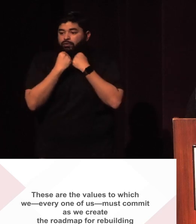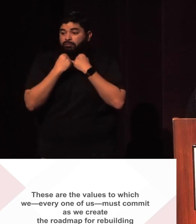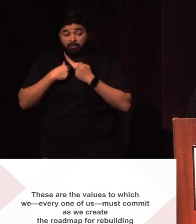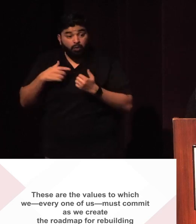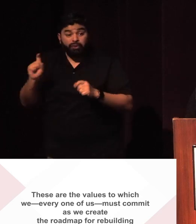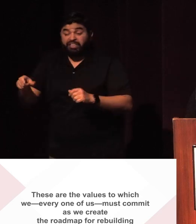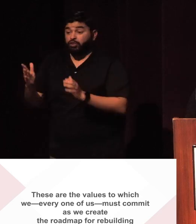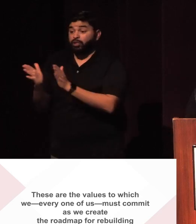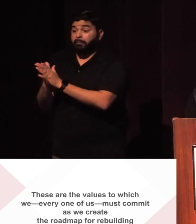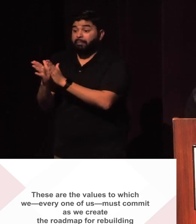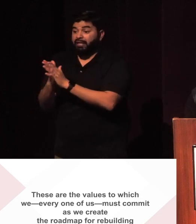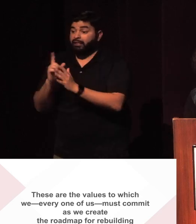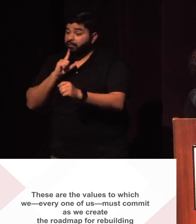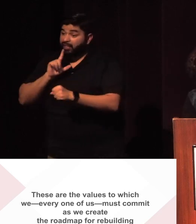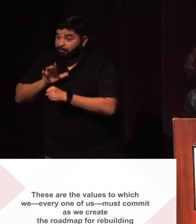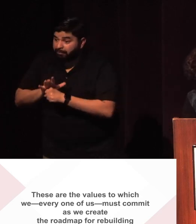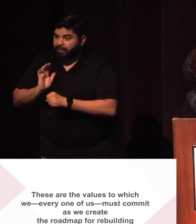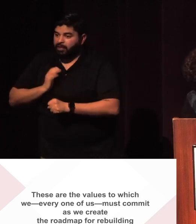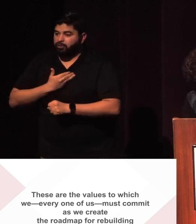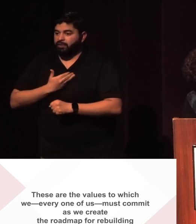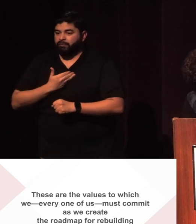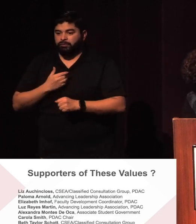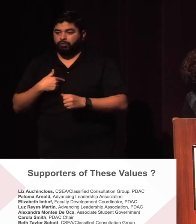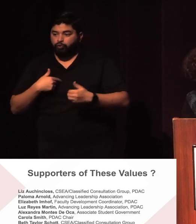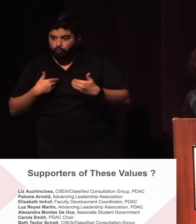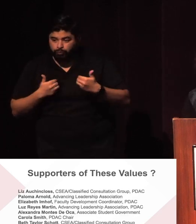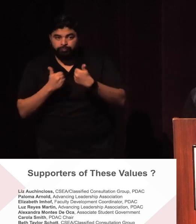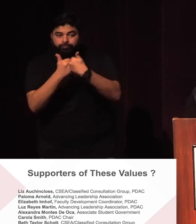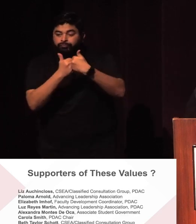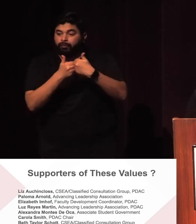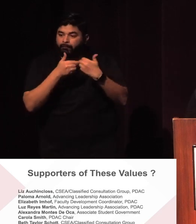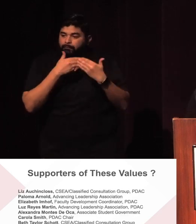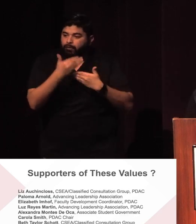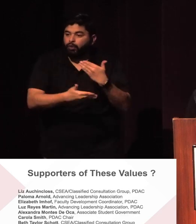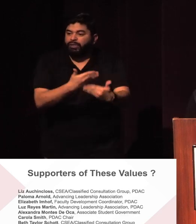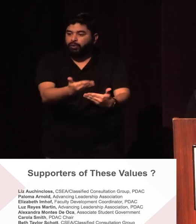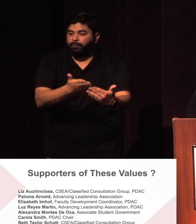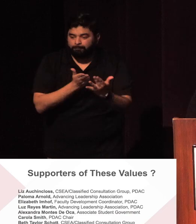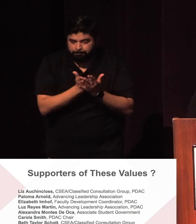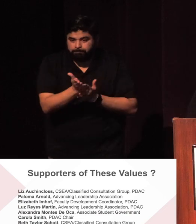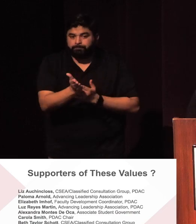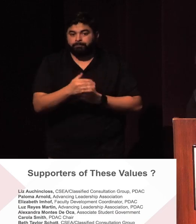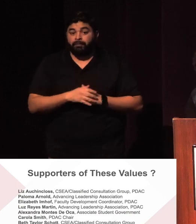values and then we all need to commit ourselves to doing this work.